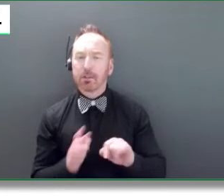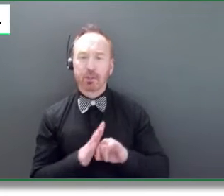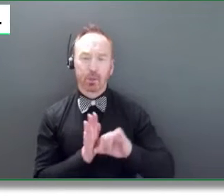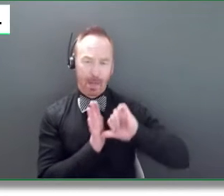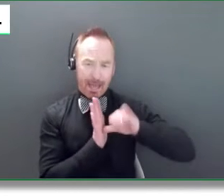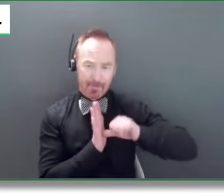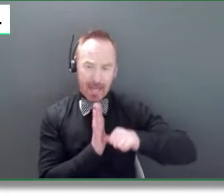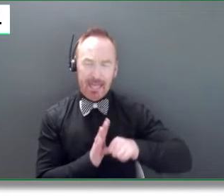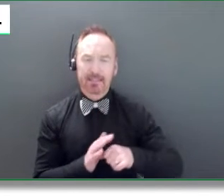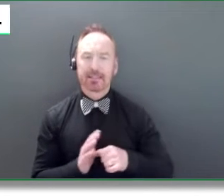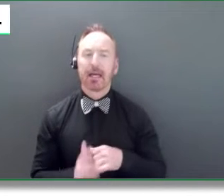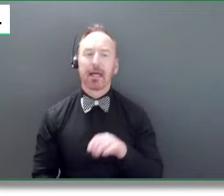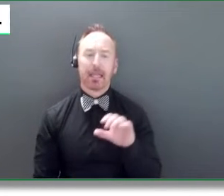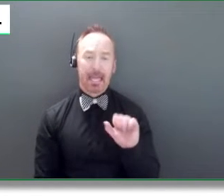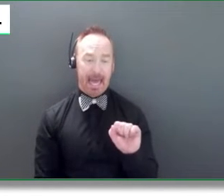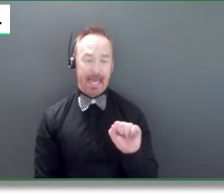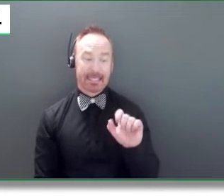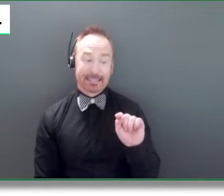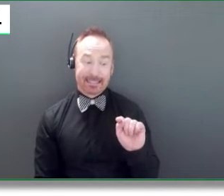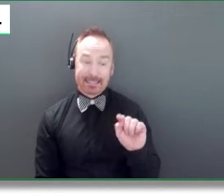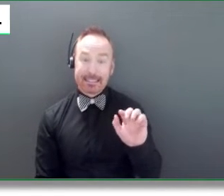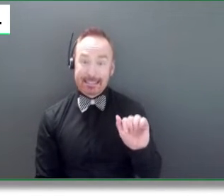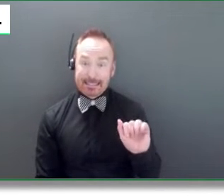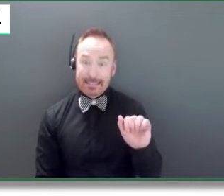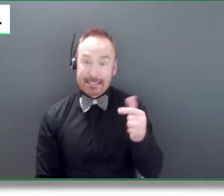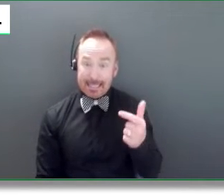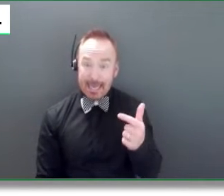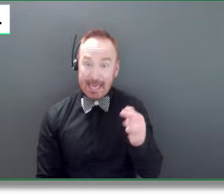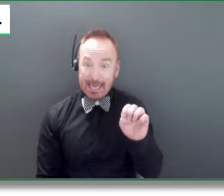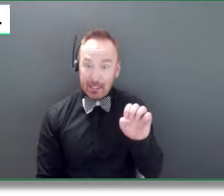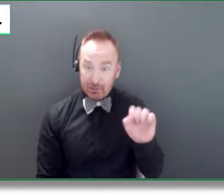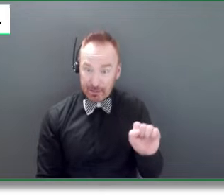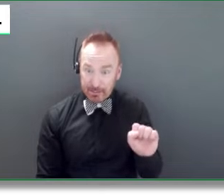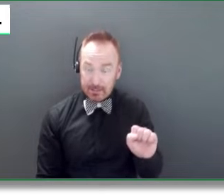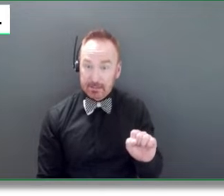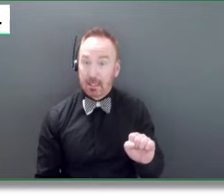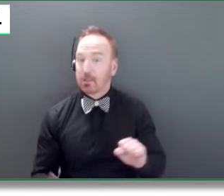as individuals or as organizations we need to think about going through until